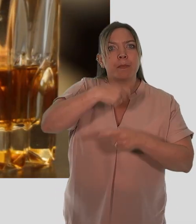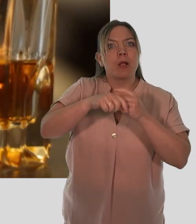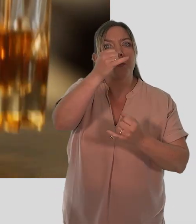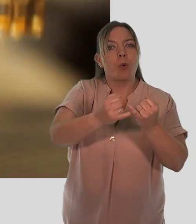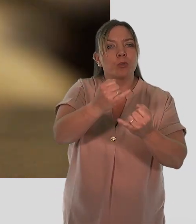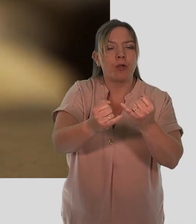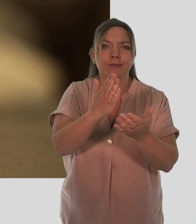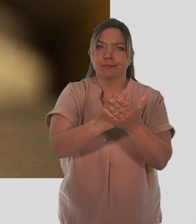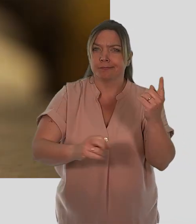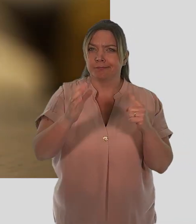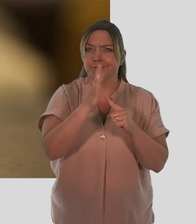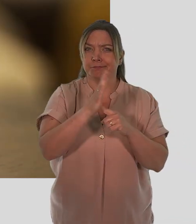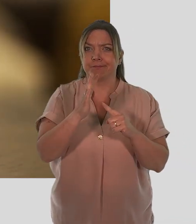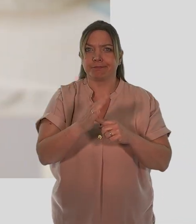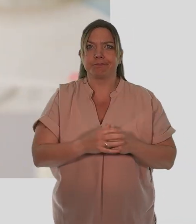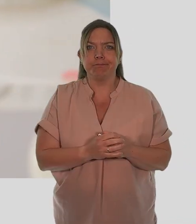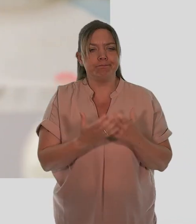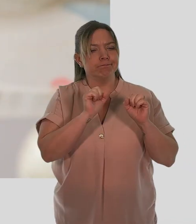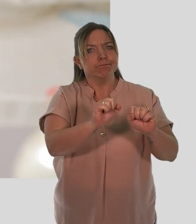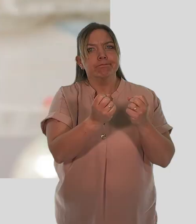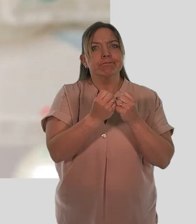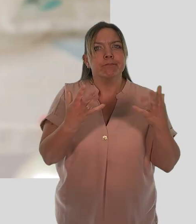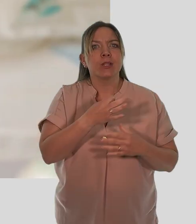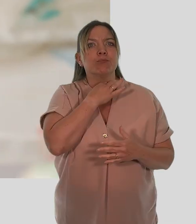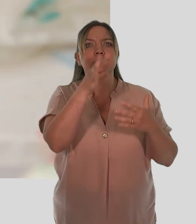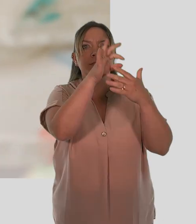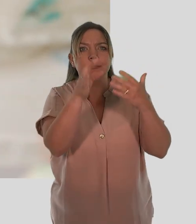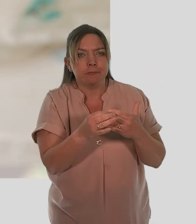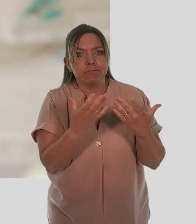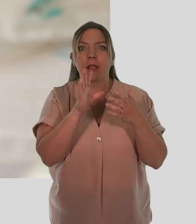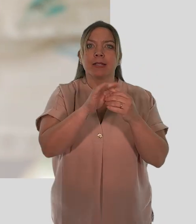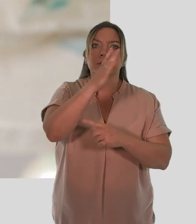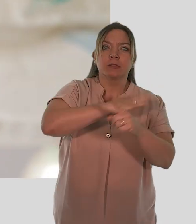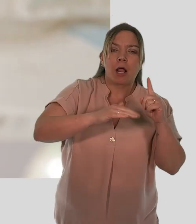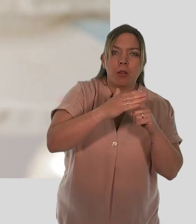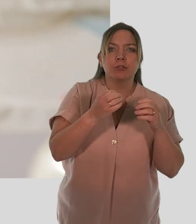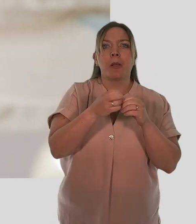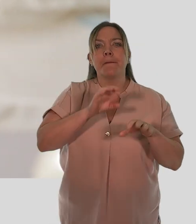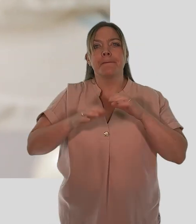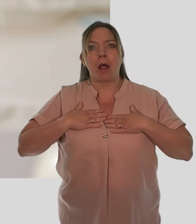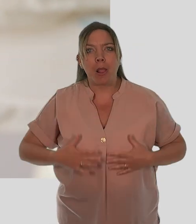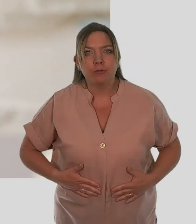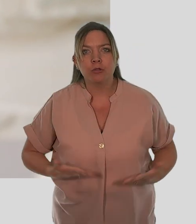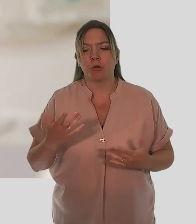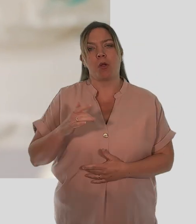lifestyle related, or metabolic, can affect both disease onset and disease progression